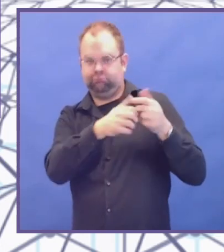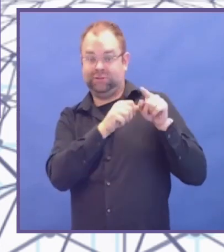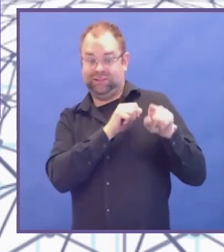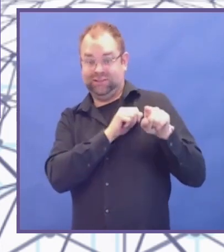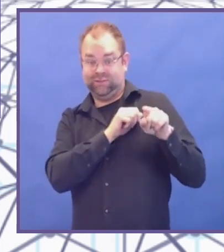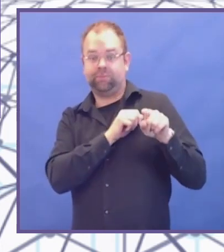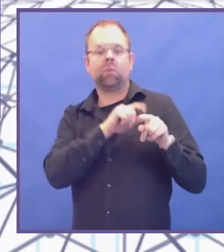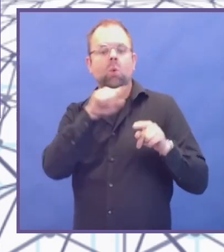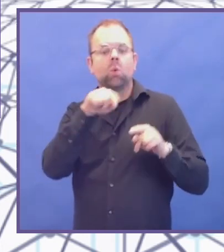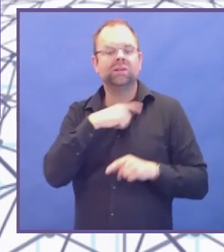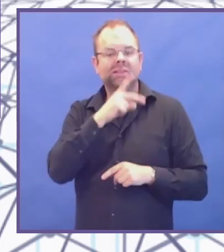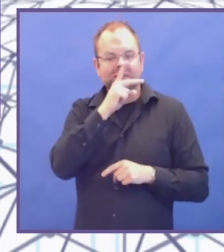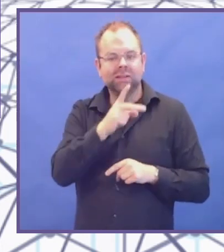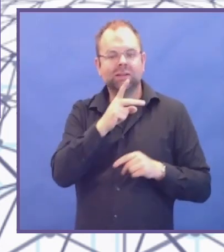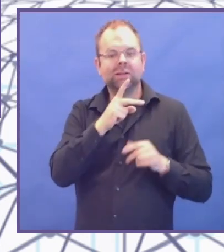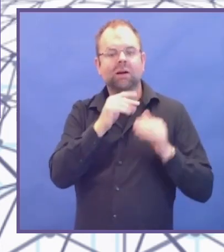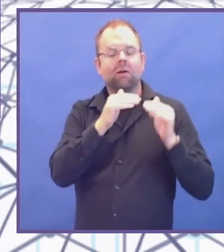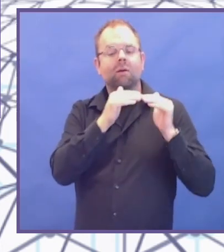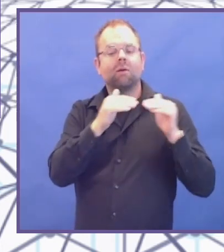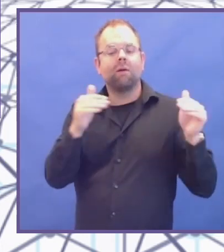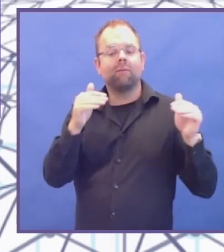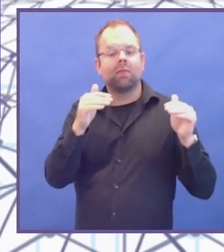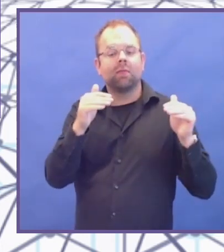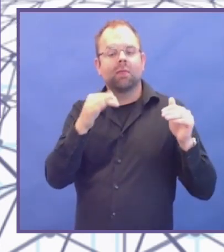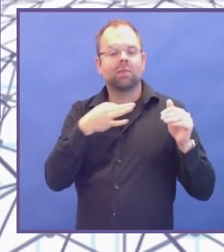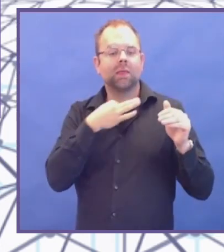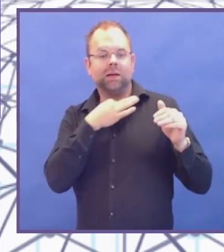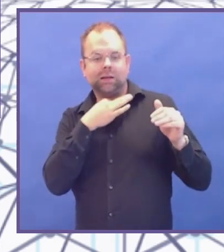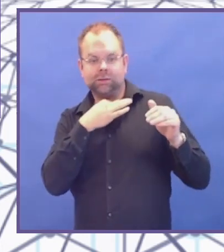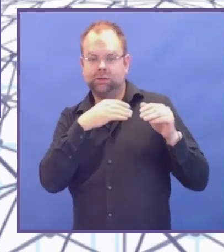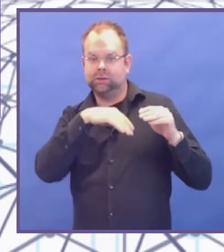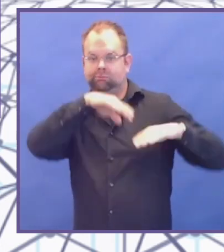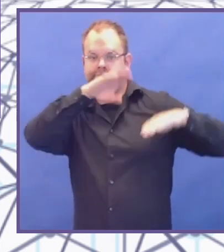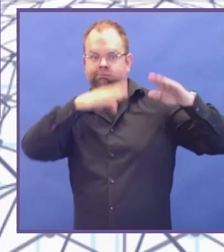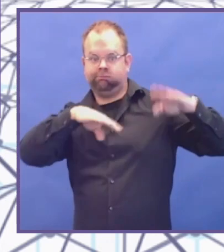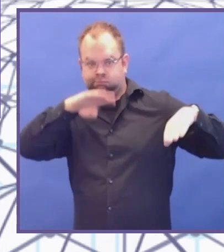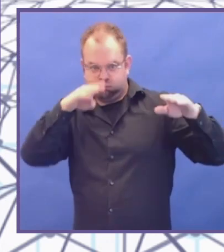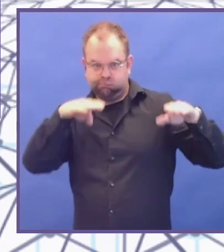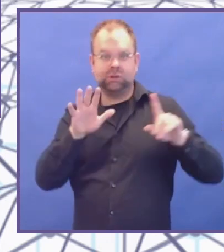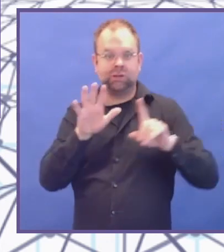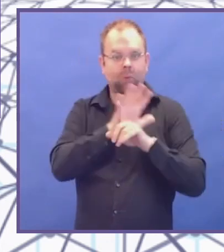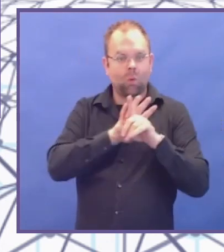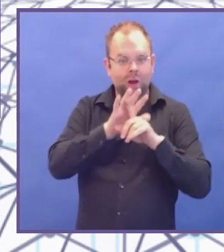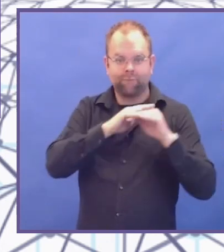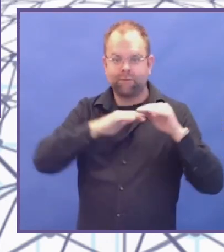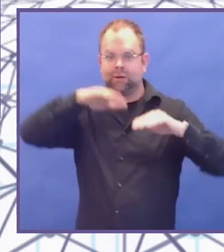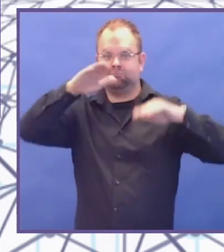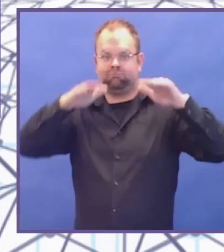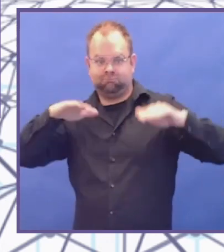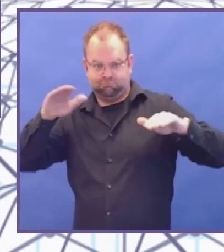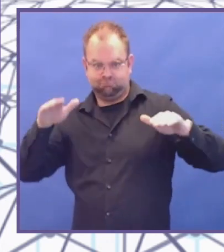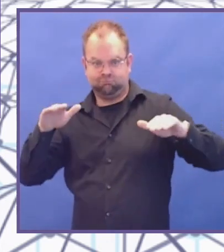By this process, we're identifying clusters of disproportionate need. And with this understanding, we can engage much more closely with